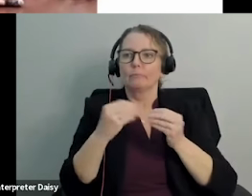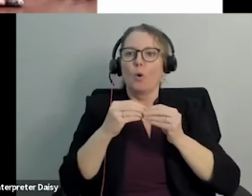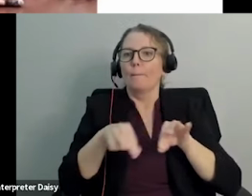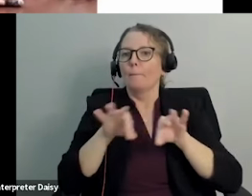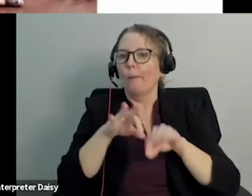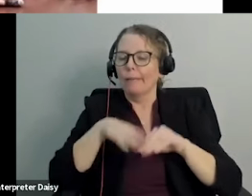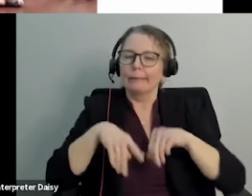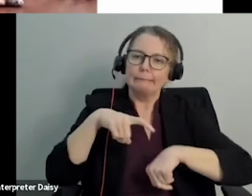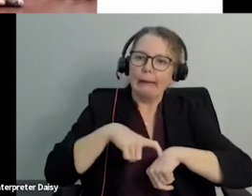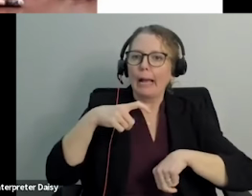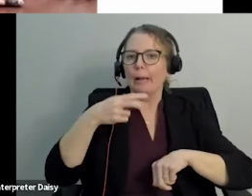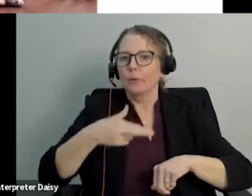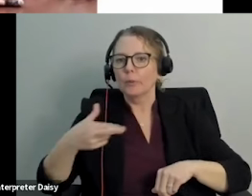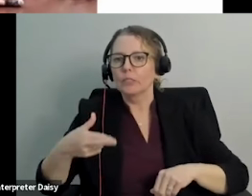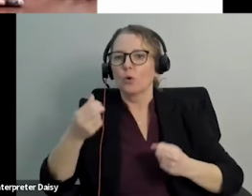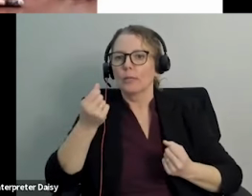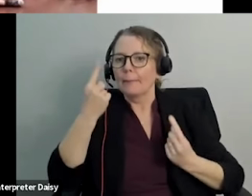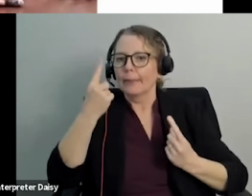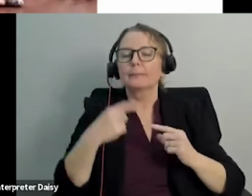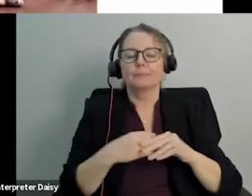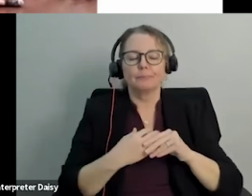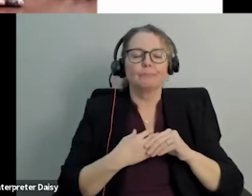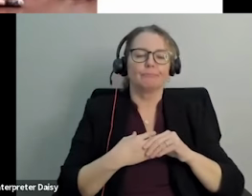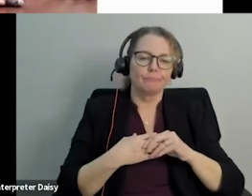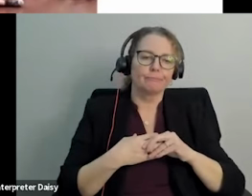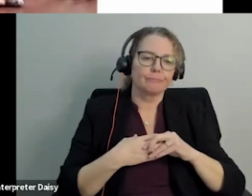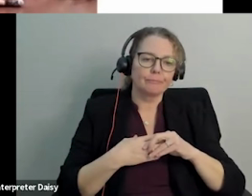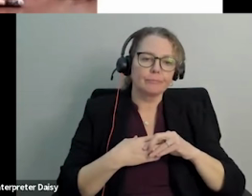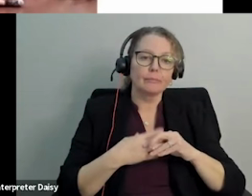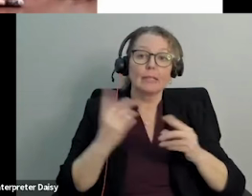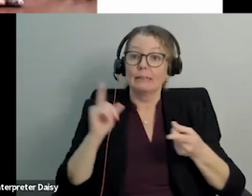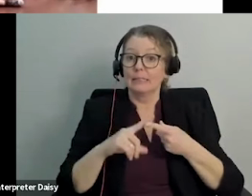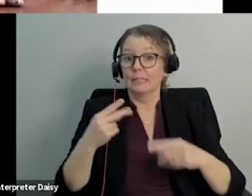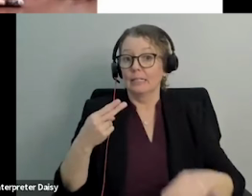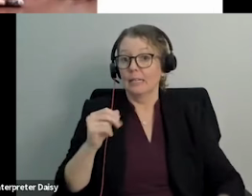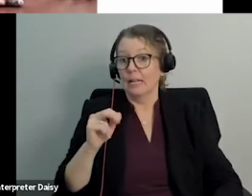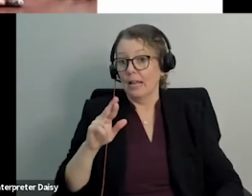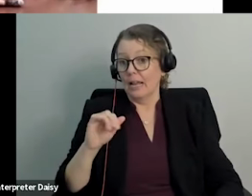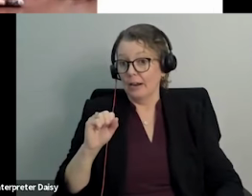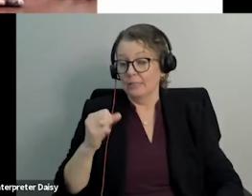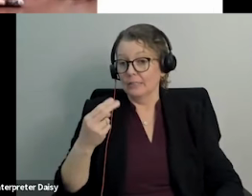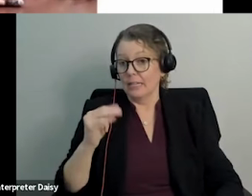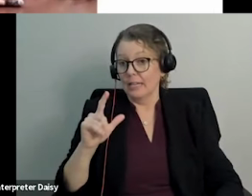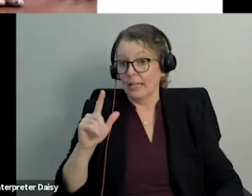resources and empathy they deserved. That is until Harris-Hillman ideated a solution,